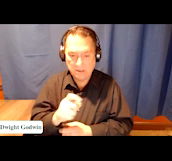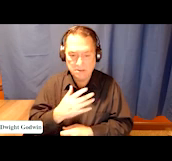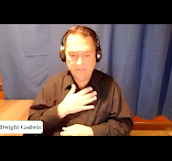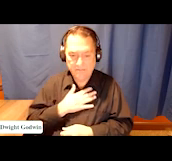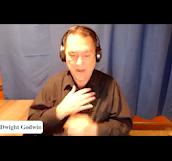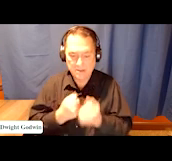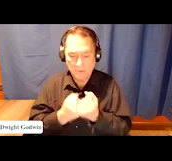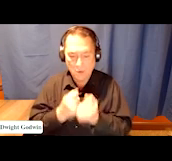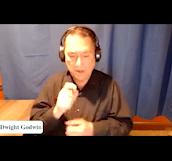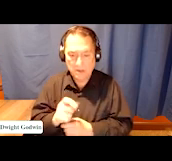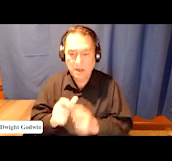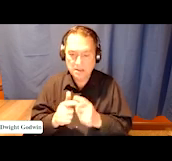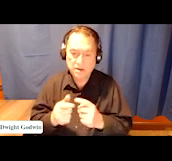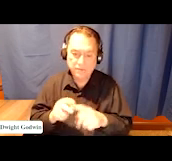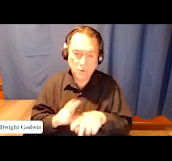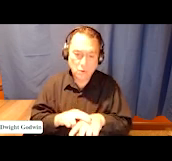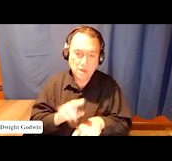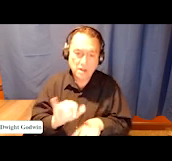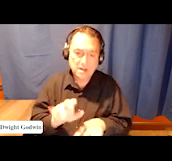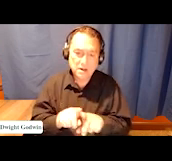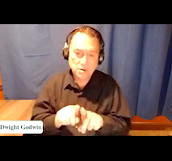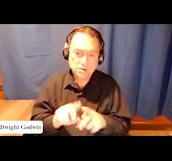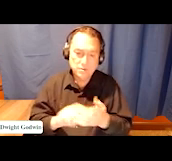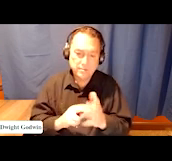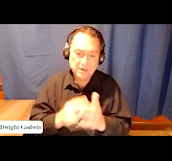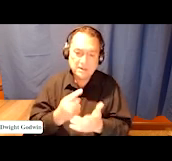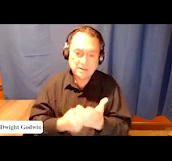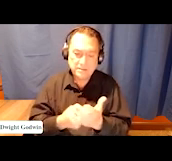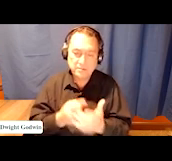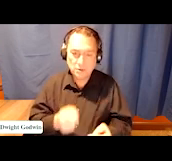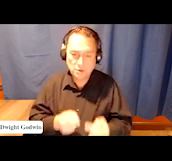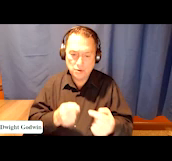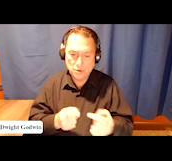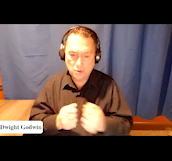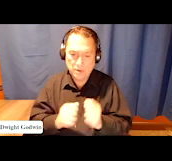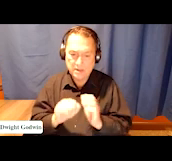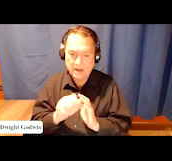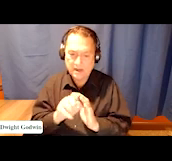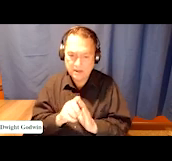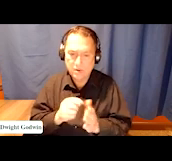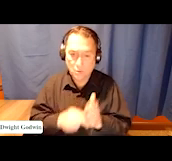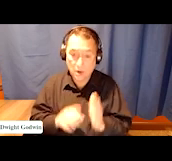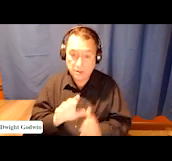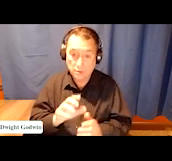And then of course, that also means sometimes you might struggle with identifying what your support needs are.